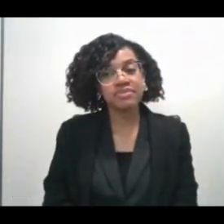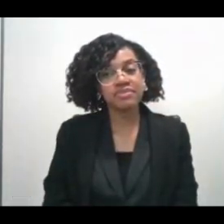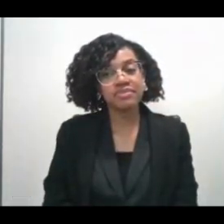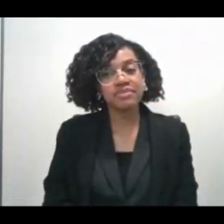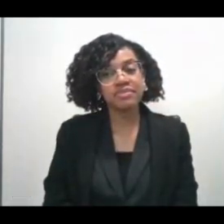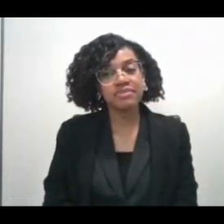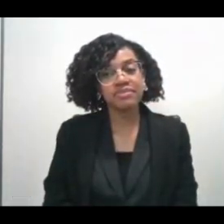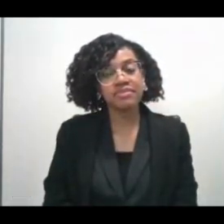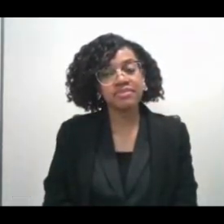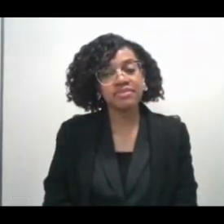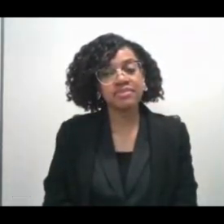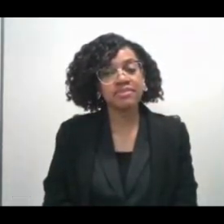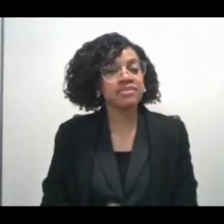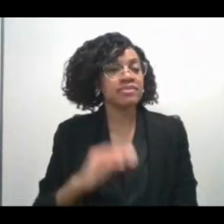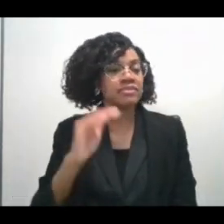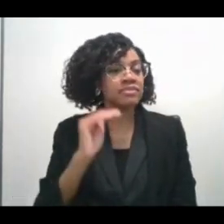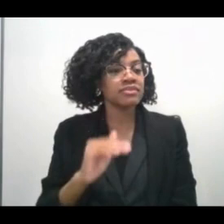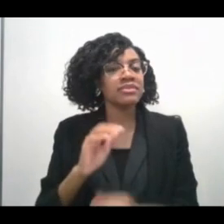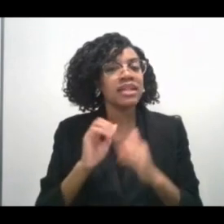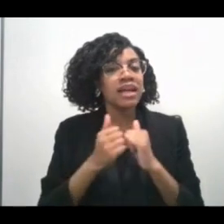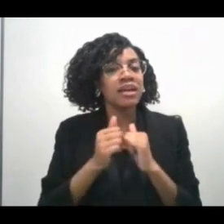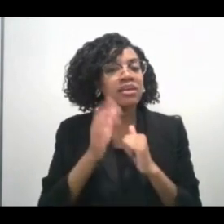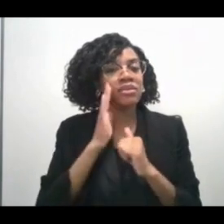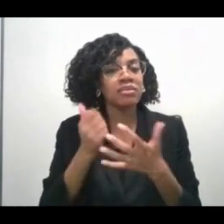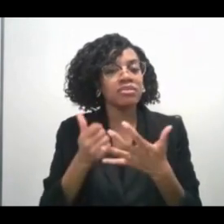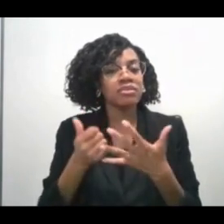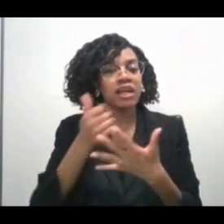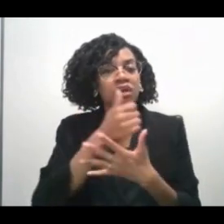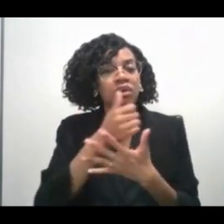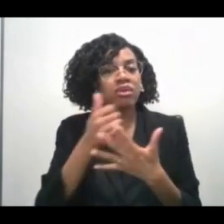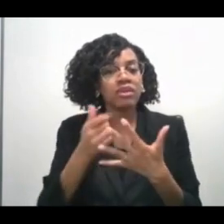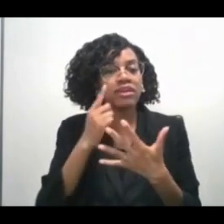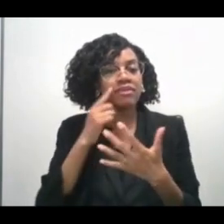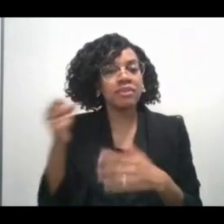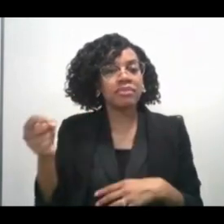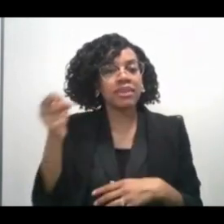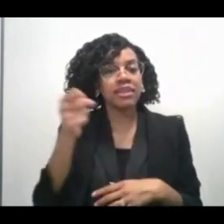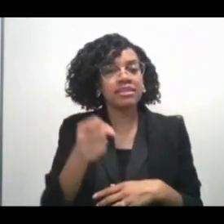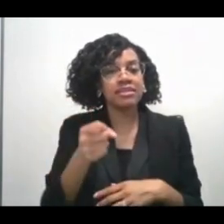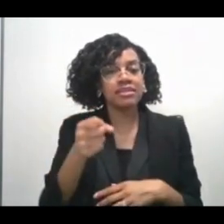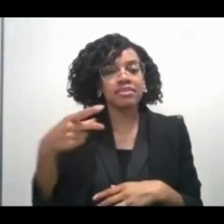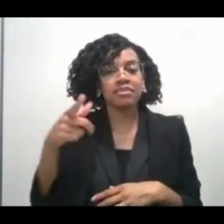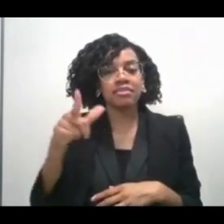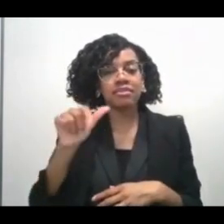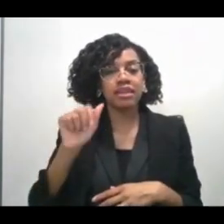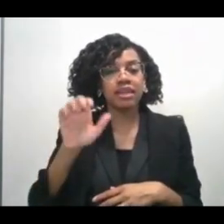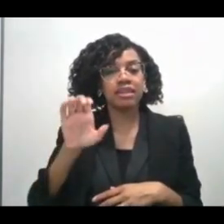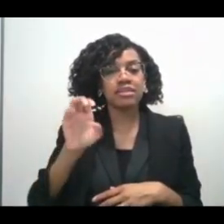Amara Davis: How will the priority of placement within 12 to 24 months affect design applications? Or is that